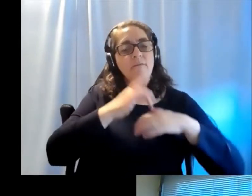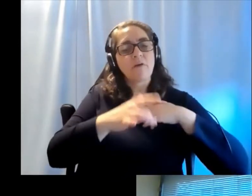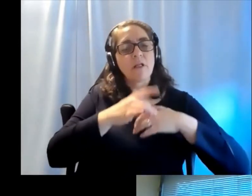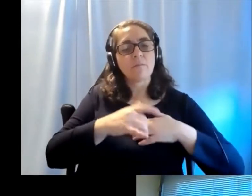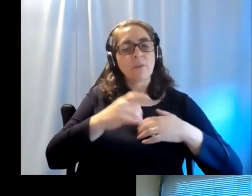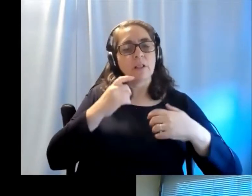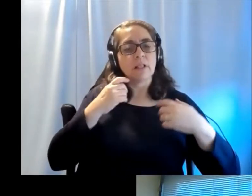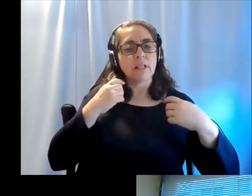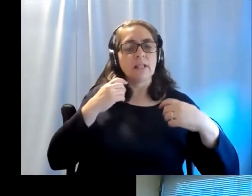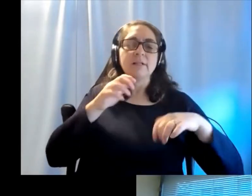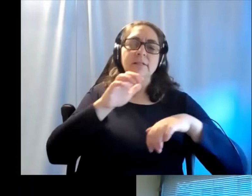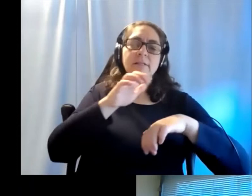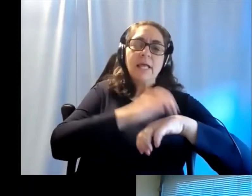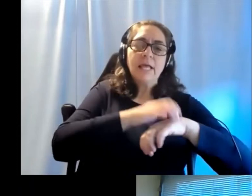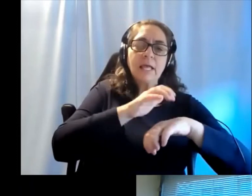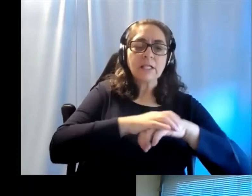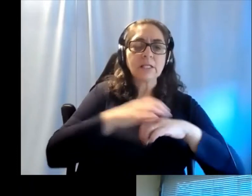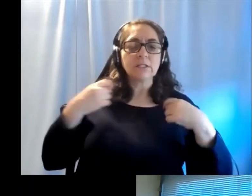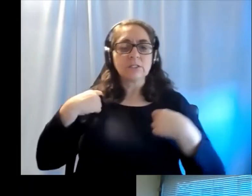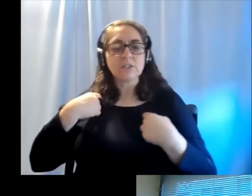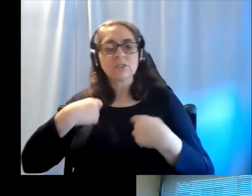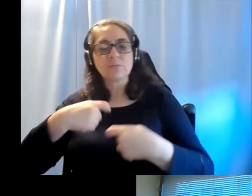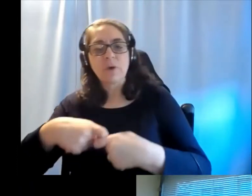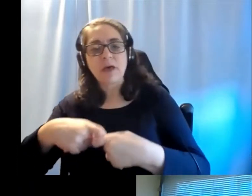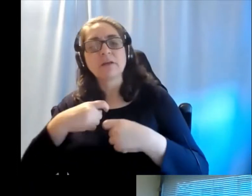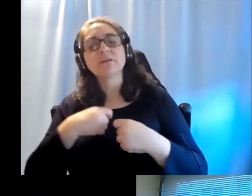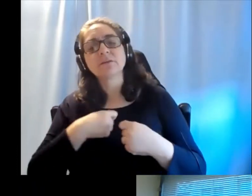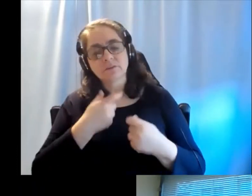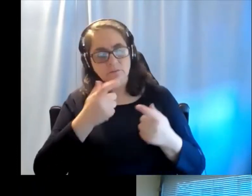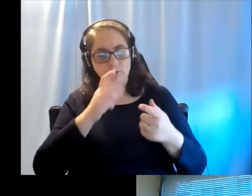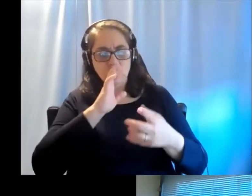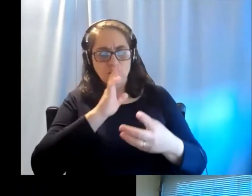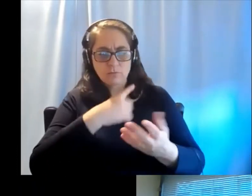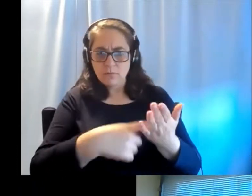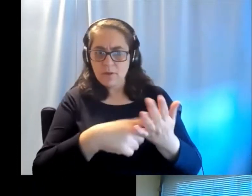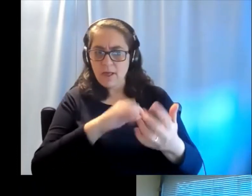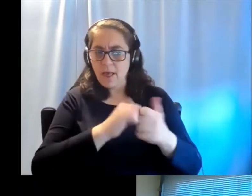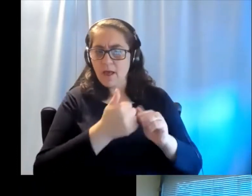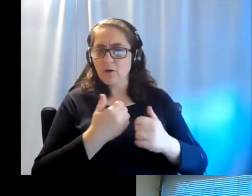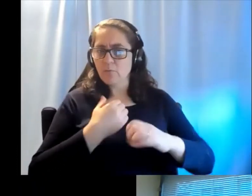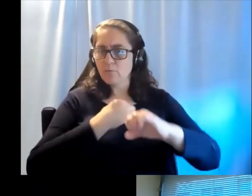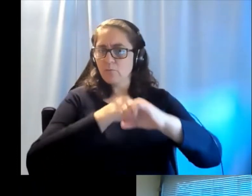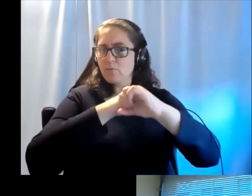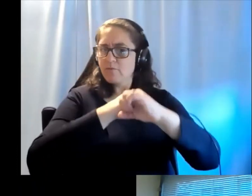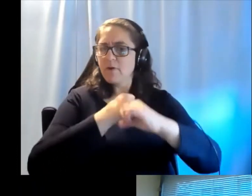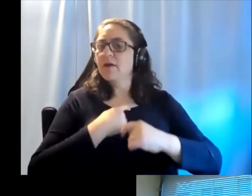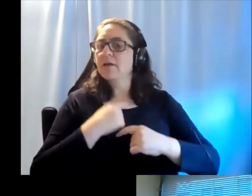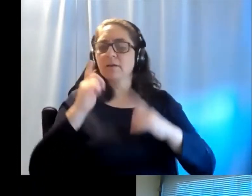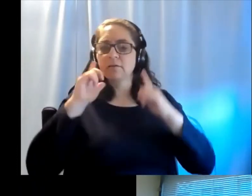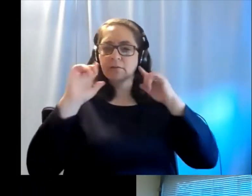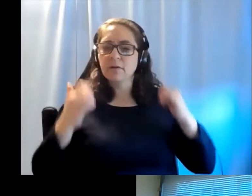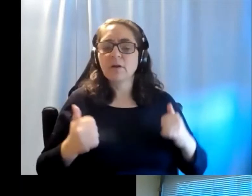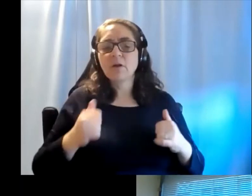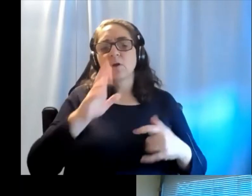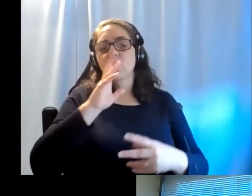It talks about how to prevent hearing loss, what causes it.